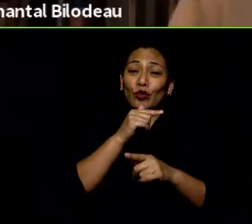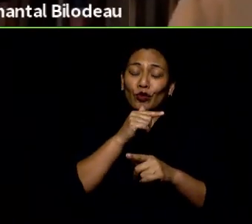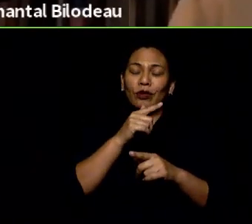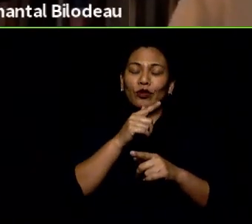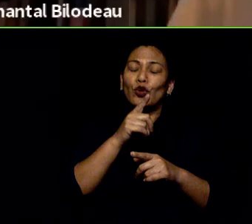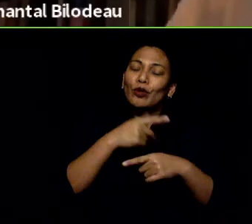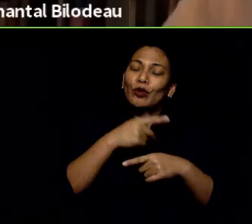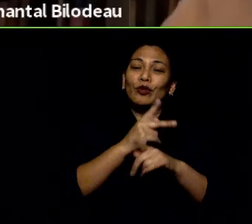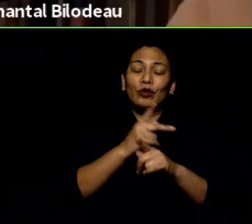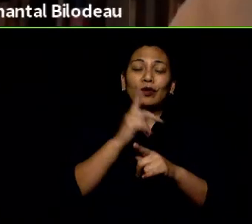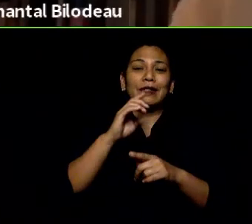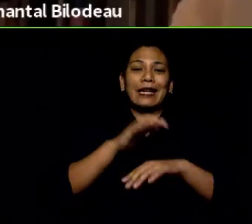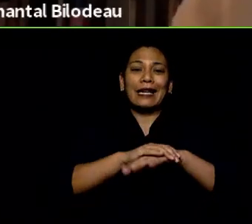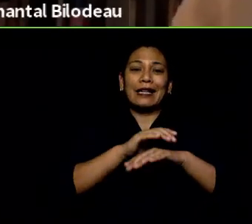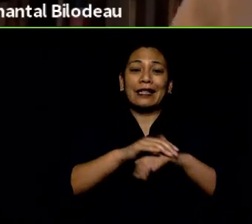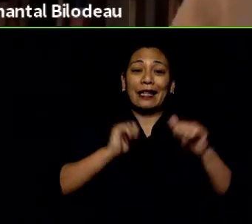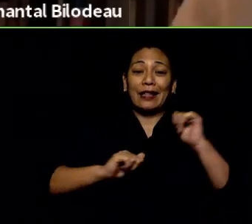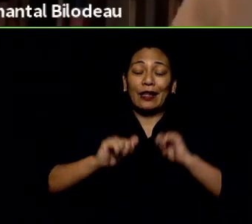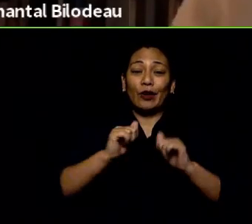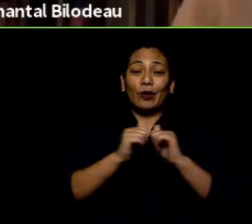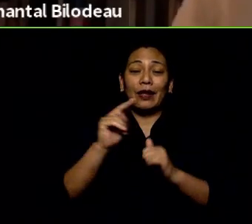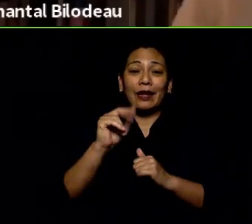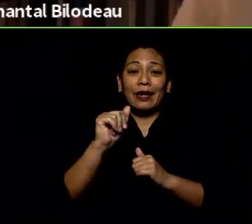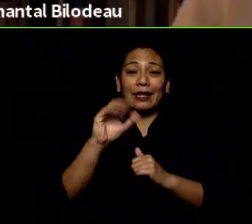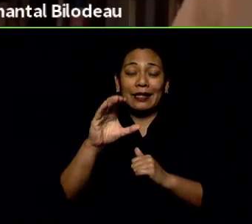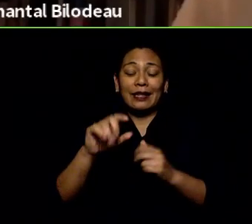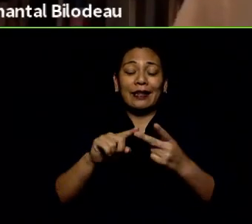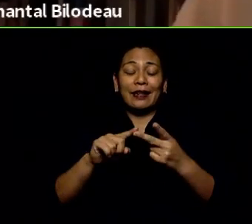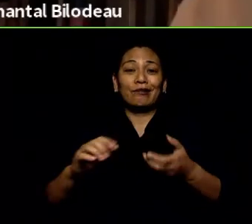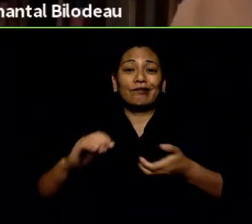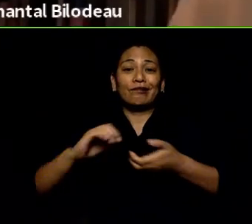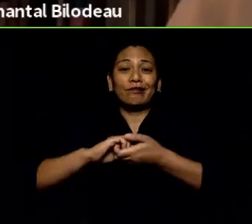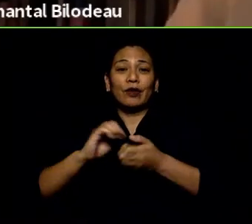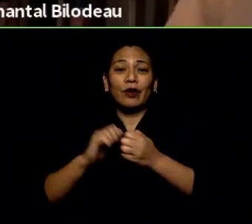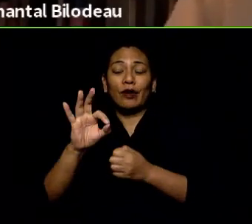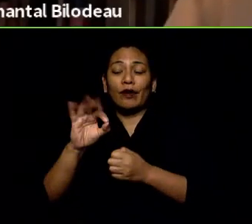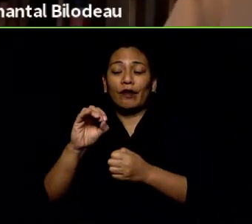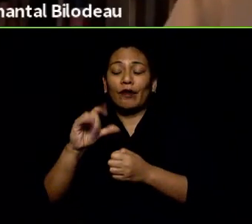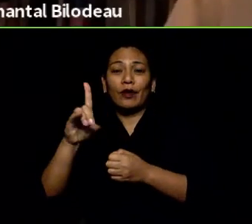and presented by FoLDA in collaboration with the Canada Arts Council,